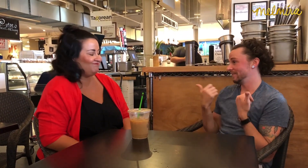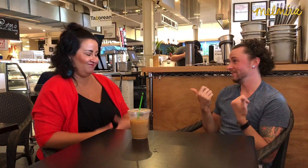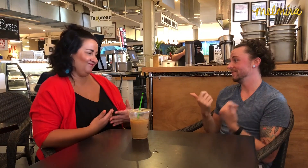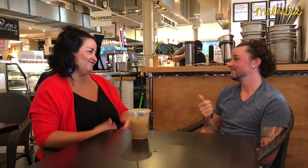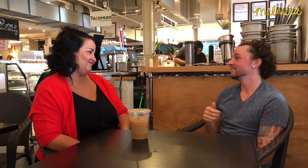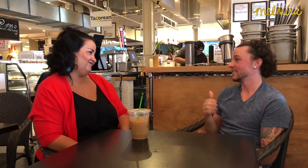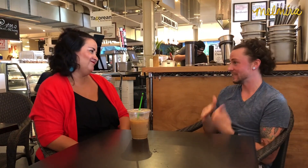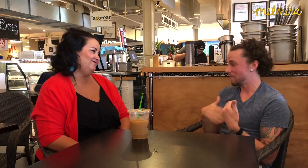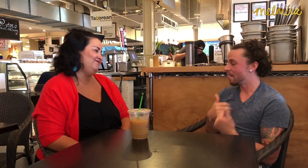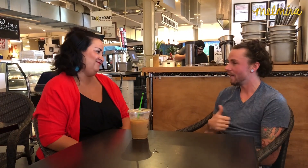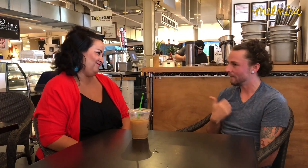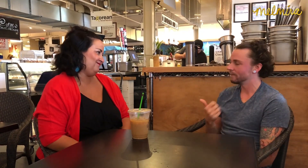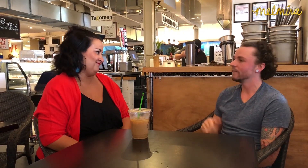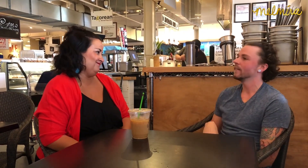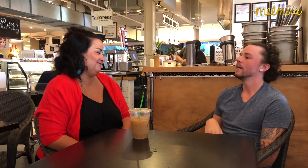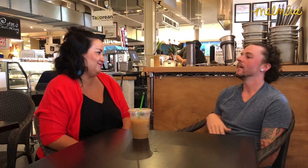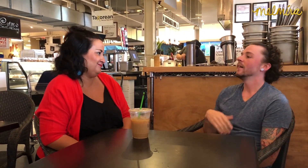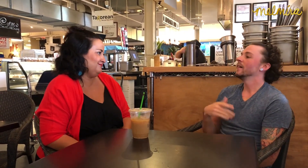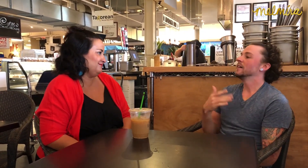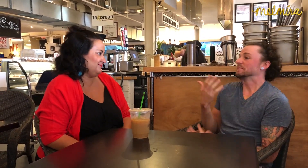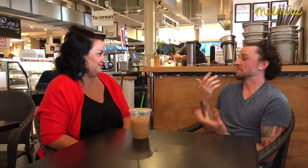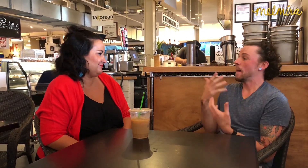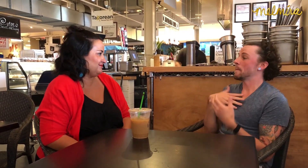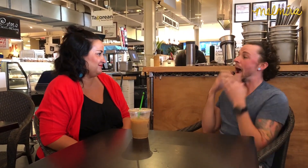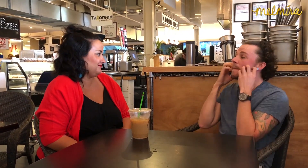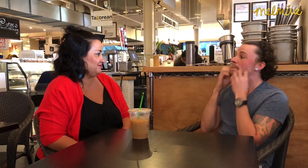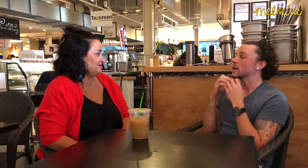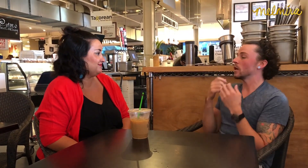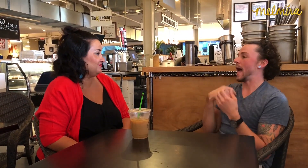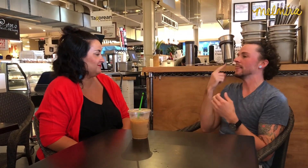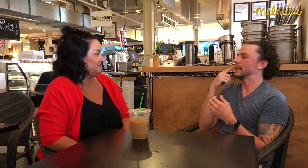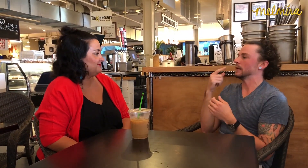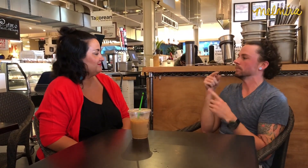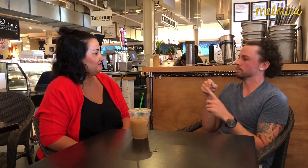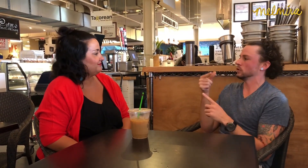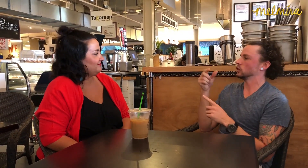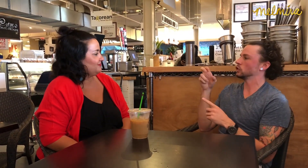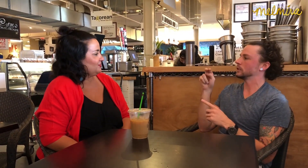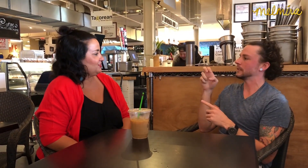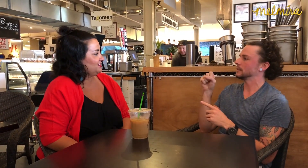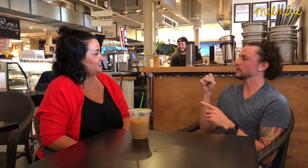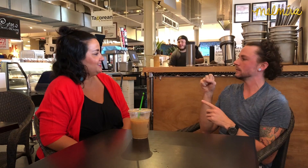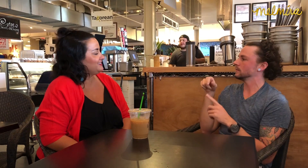When it comes to my beard, I think it's my genes.